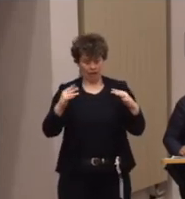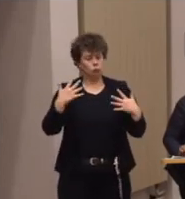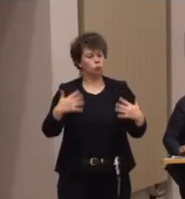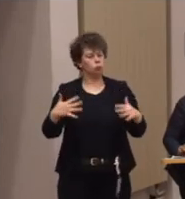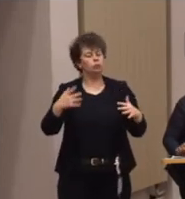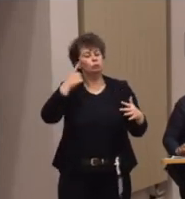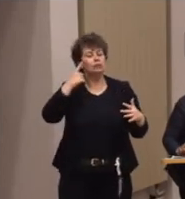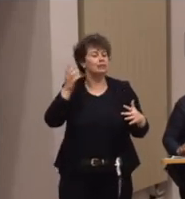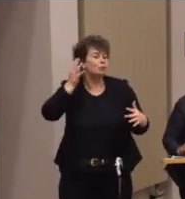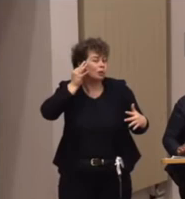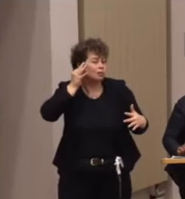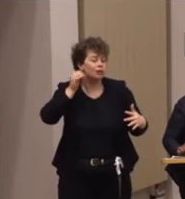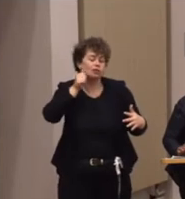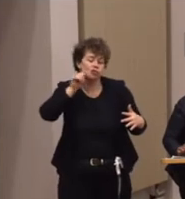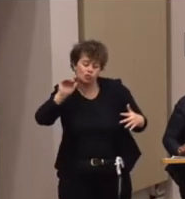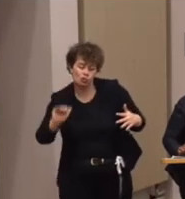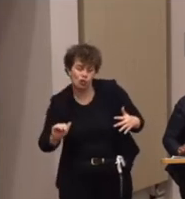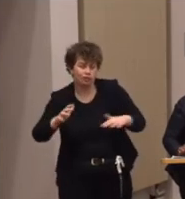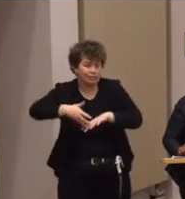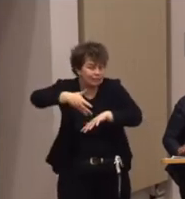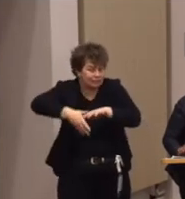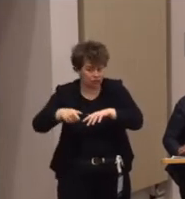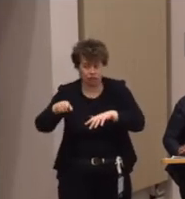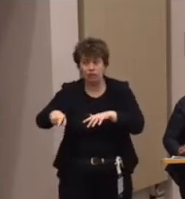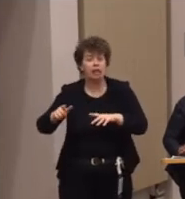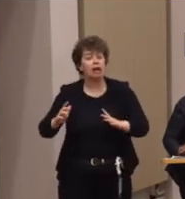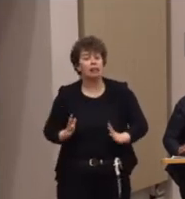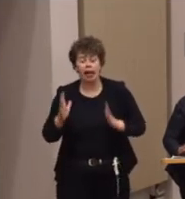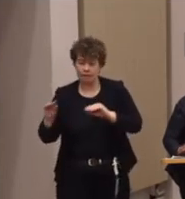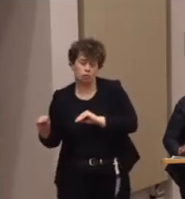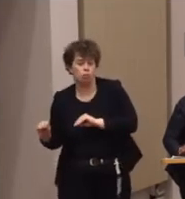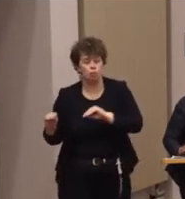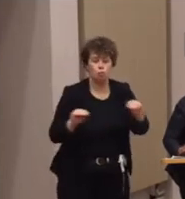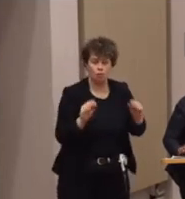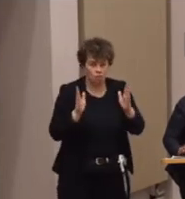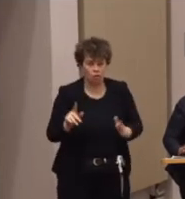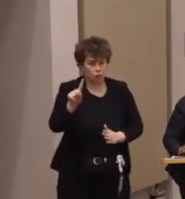women and girls have been displaced mostly related from their land territories or from